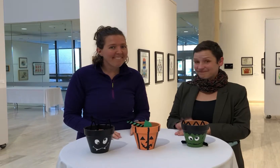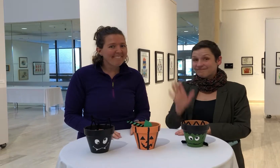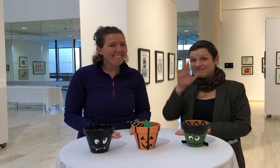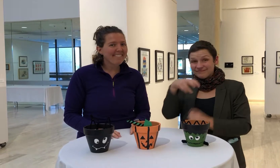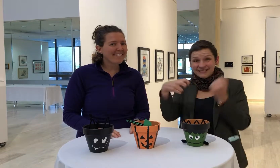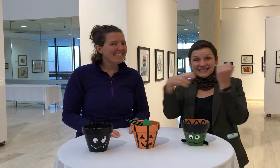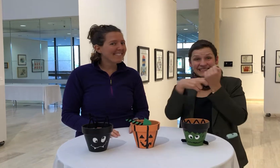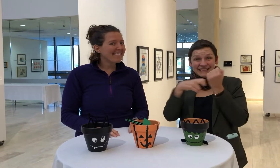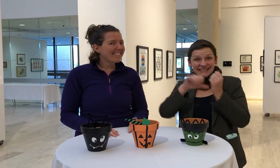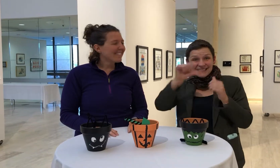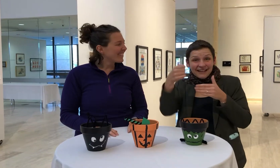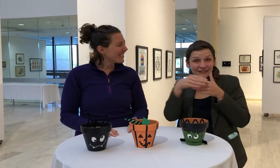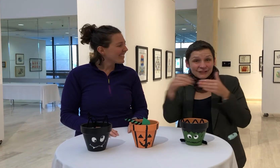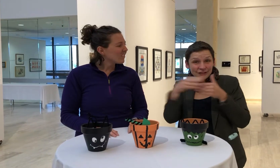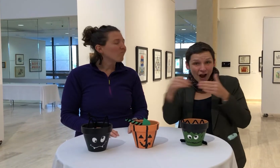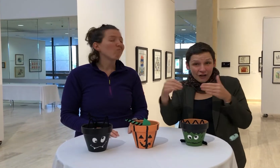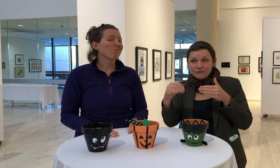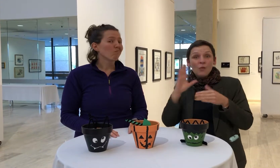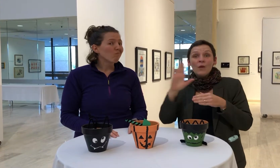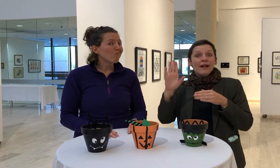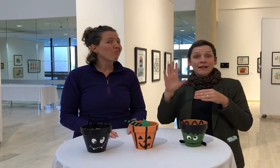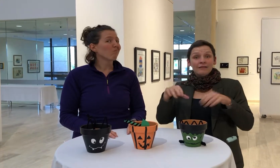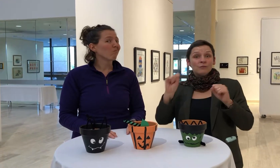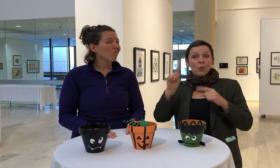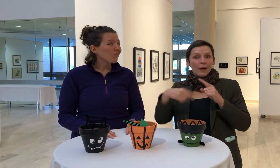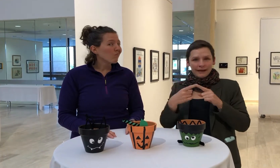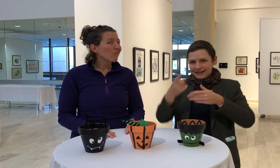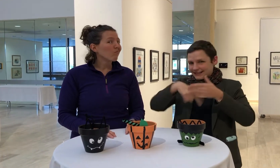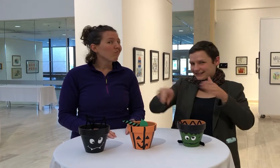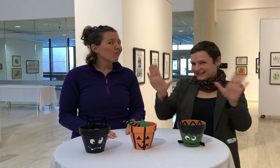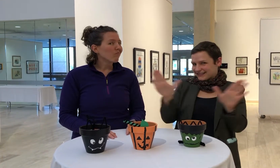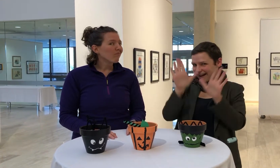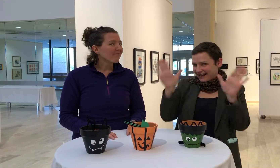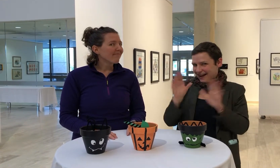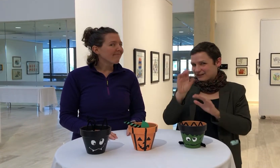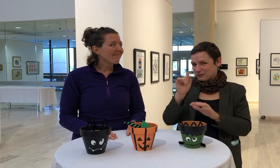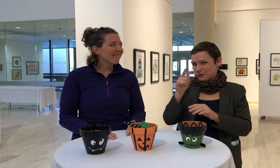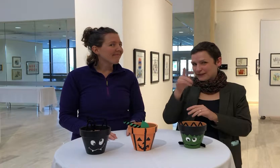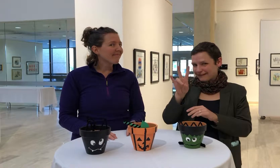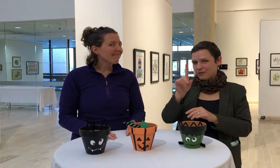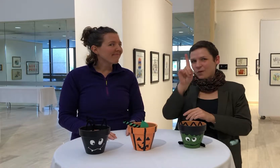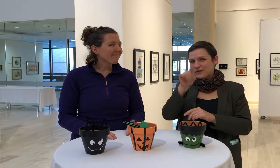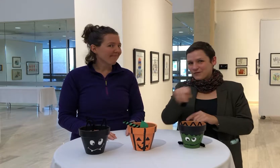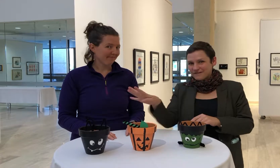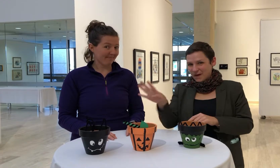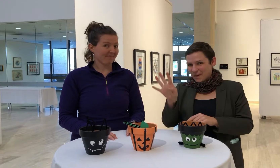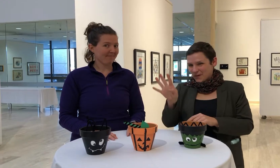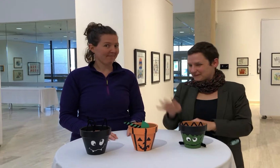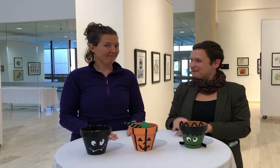T: The tickets are ten dollars and this event will take place next week on October 27th at 1-4 PM.